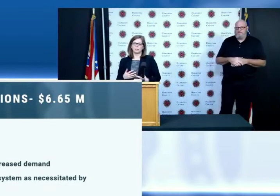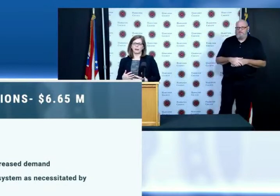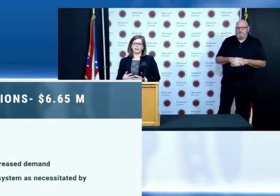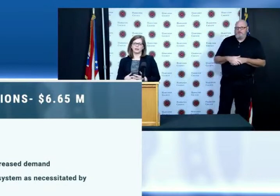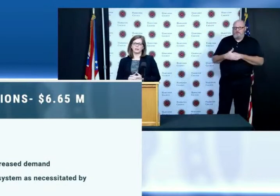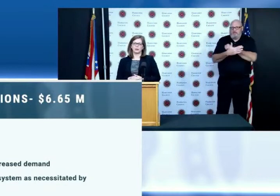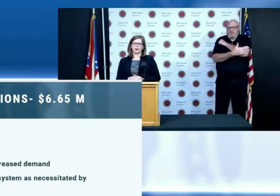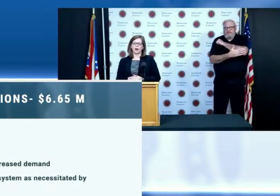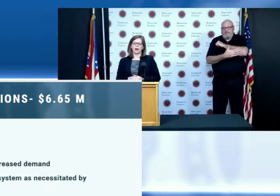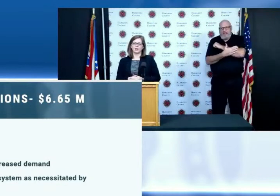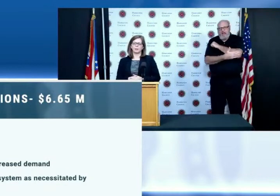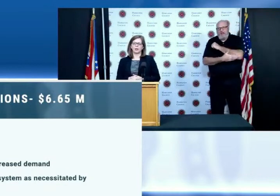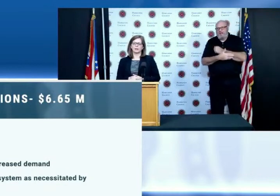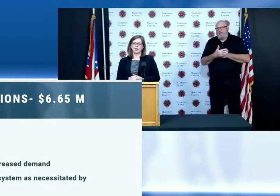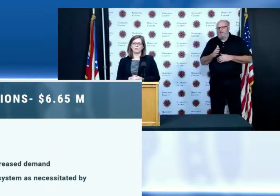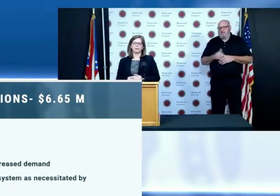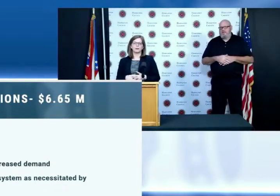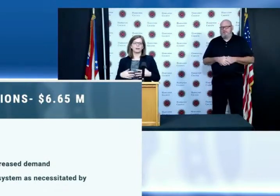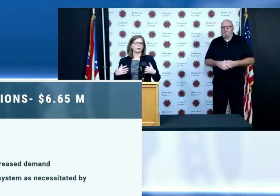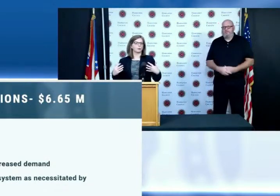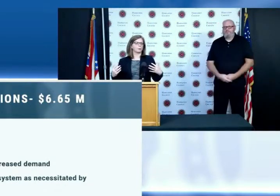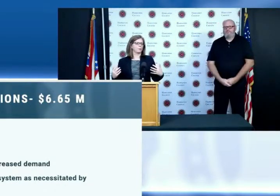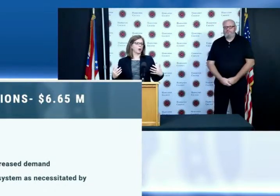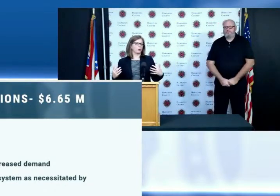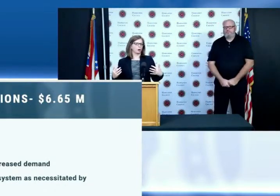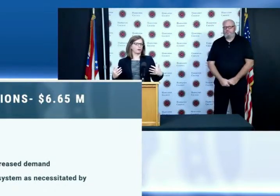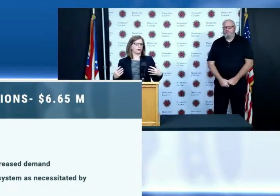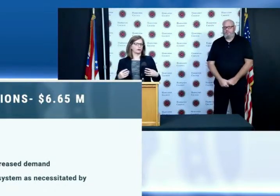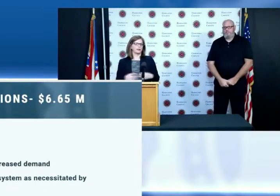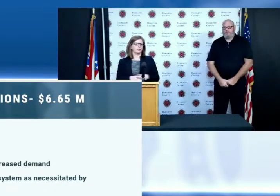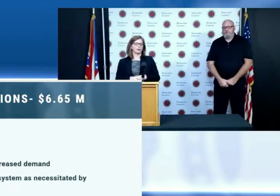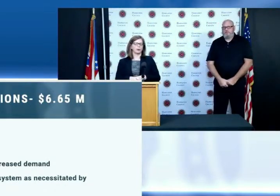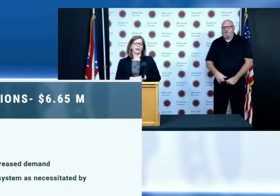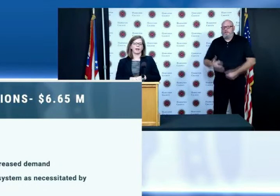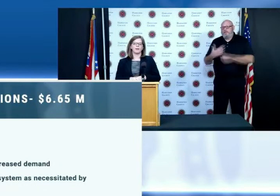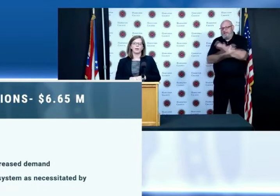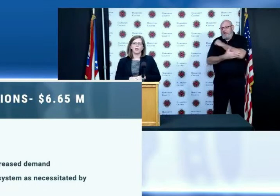might seem a bit odd but given the remote workforce needs that we have